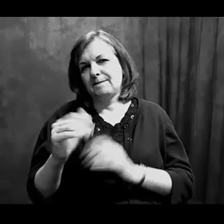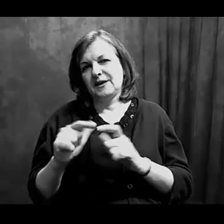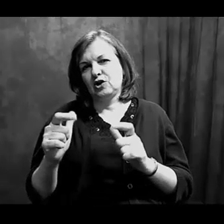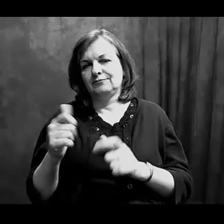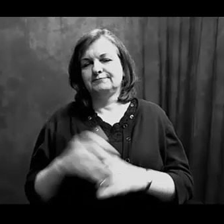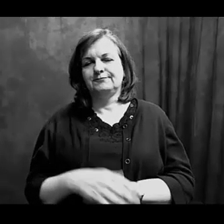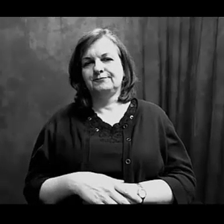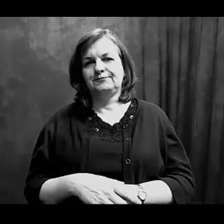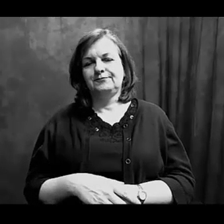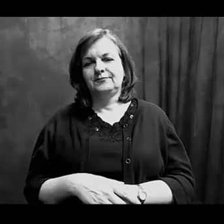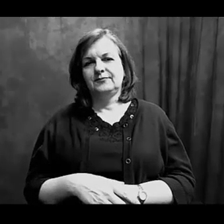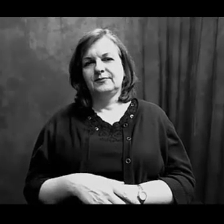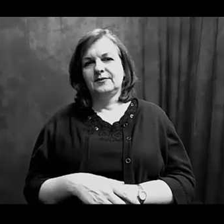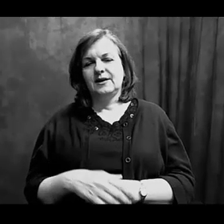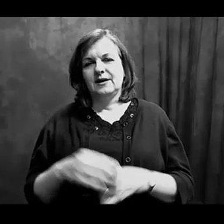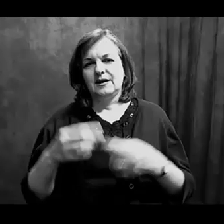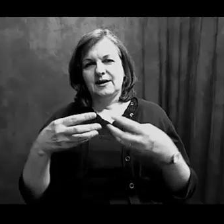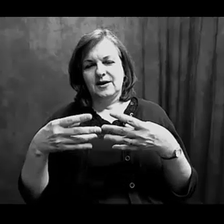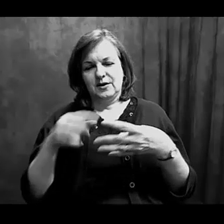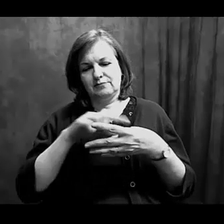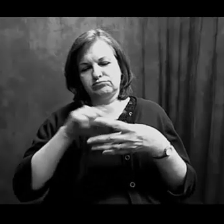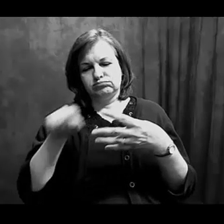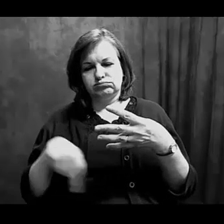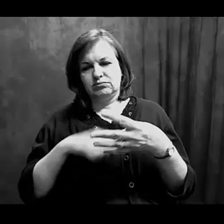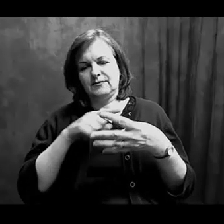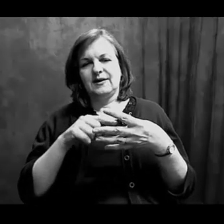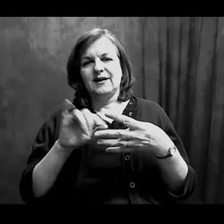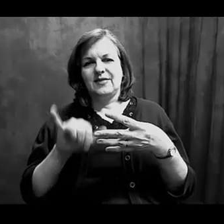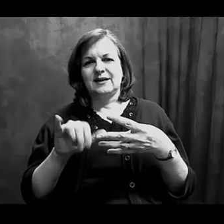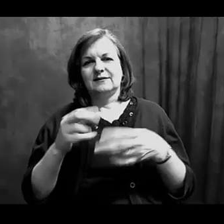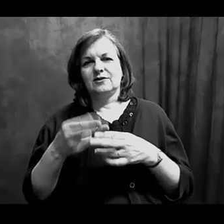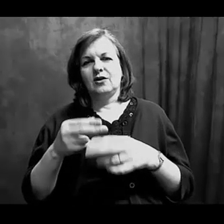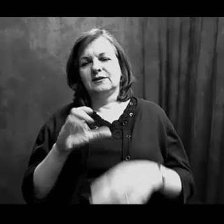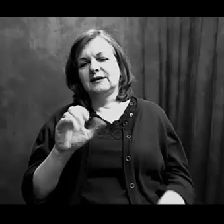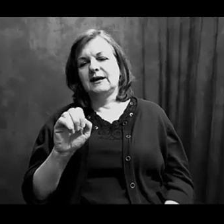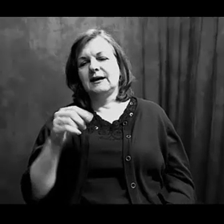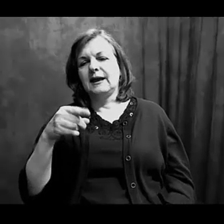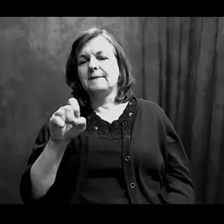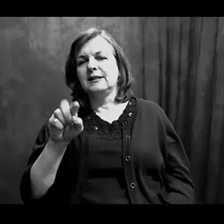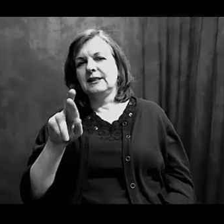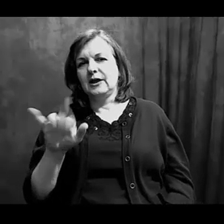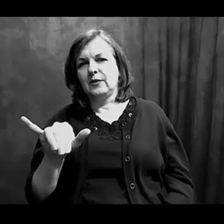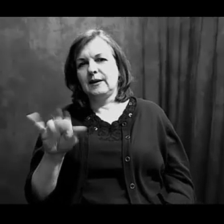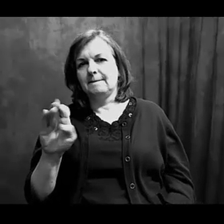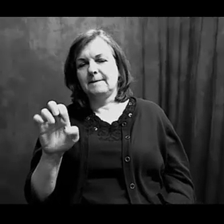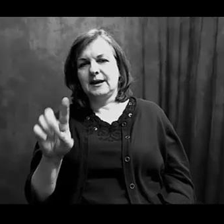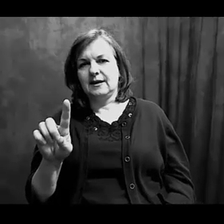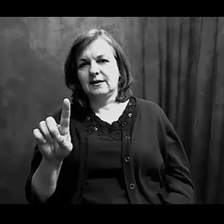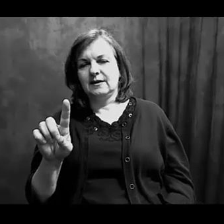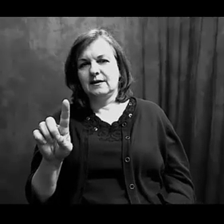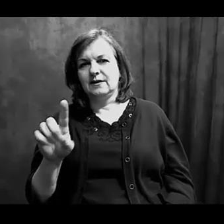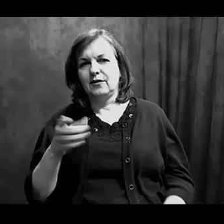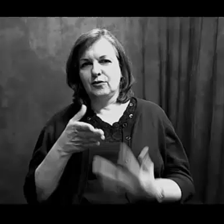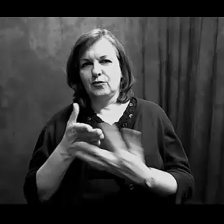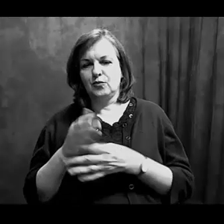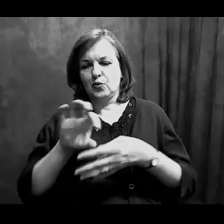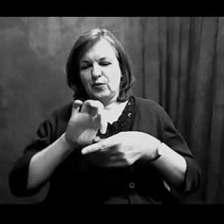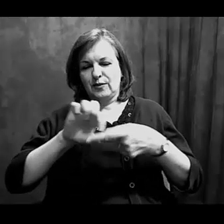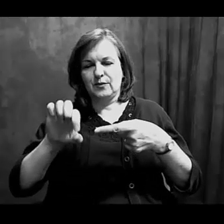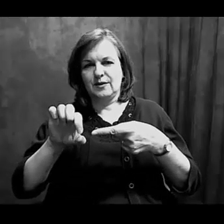and we form those capillary beds that we mentioned the idea here is you get a single red blood cell passing through this capillary